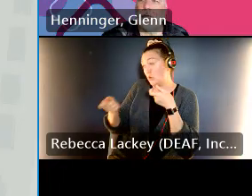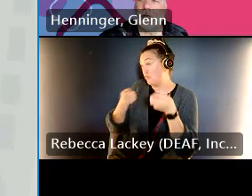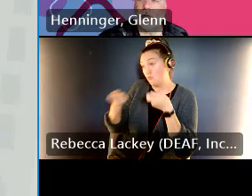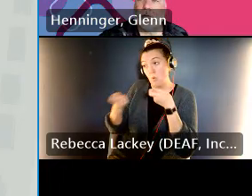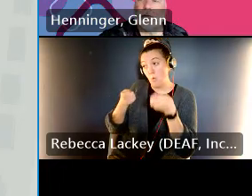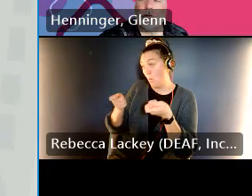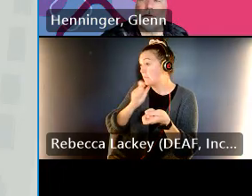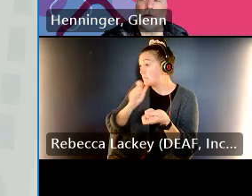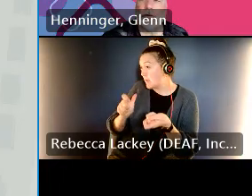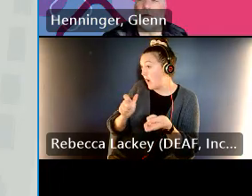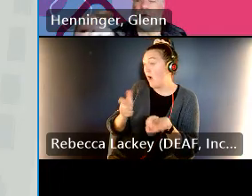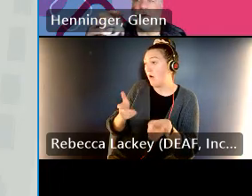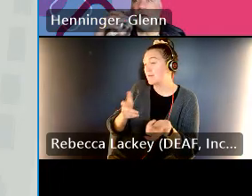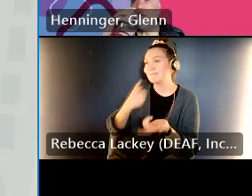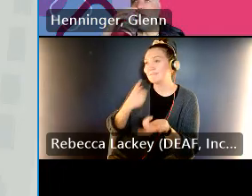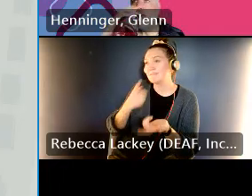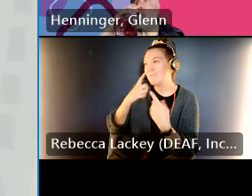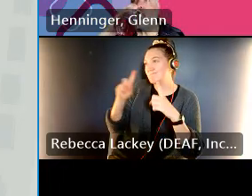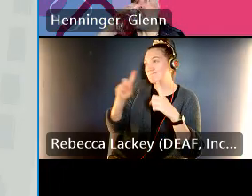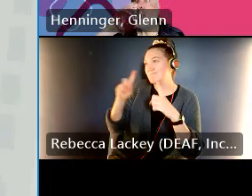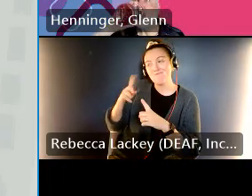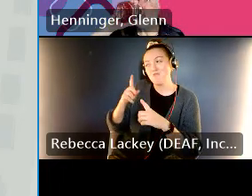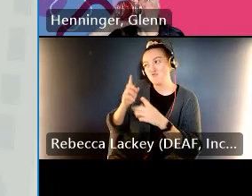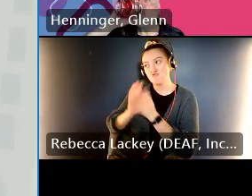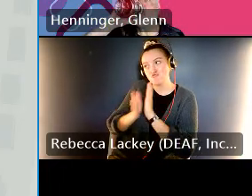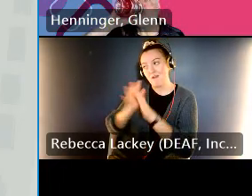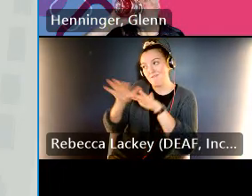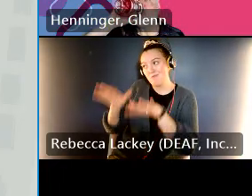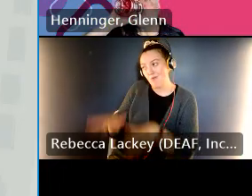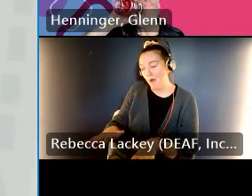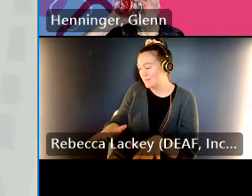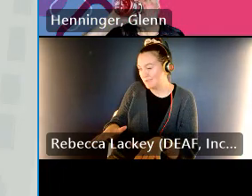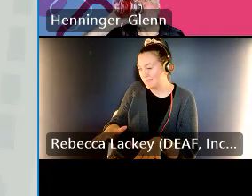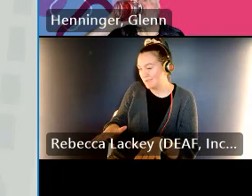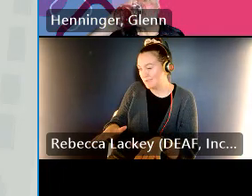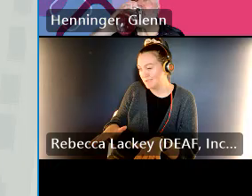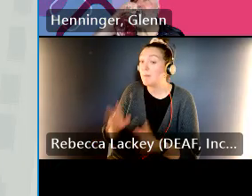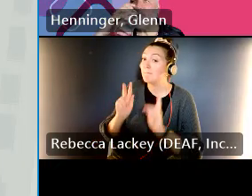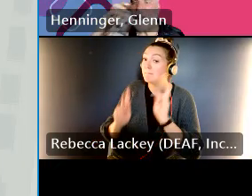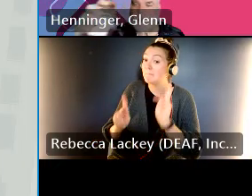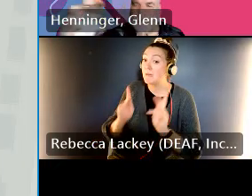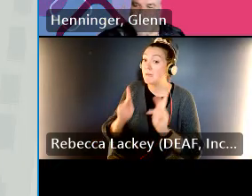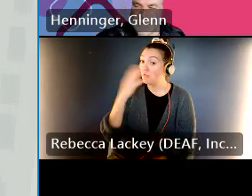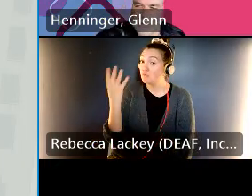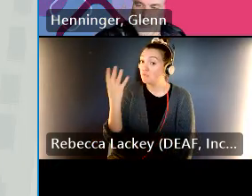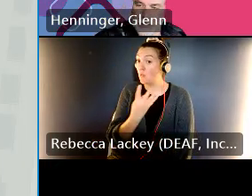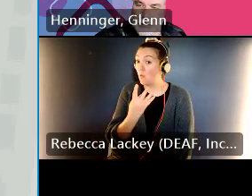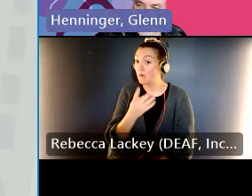They're not really an effective means for traffic calming. As you can imagine, the people that are ignoring speed limit